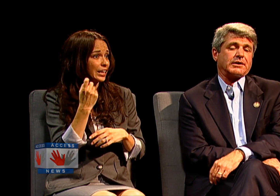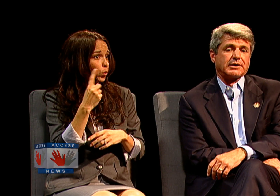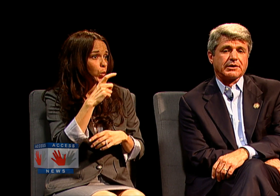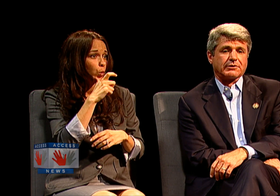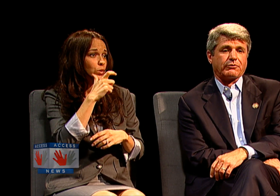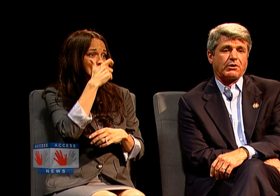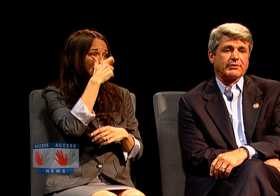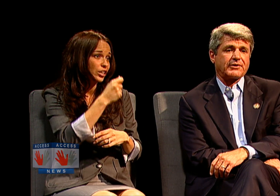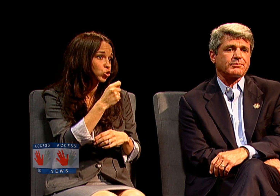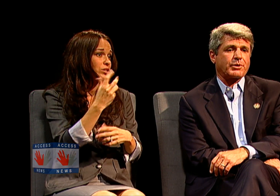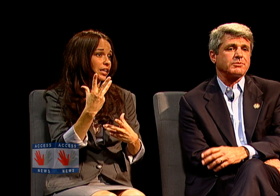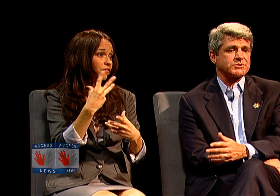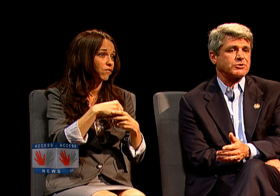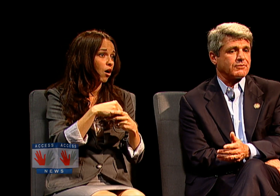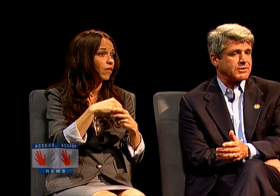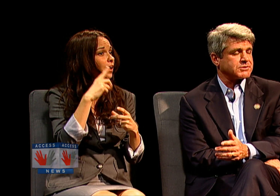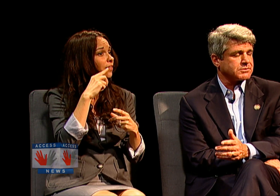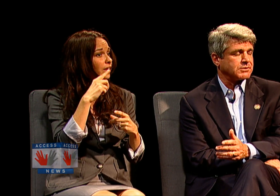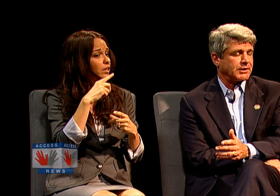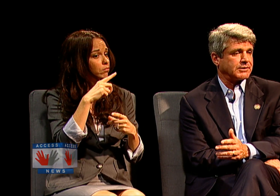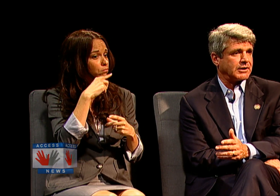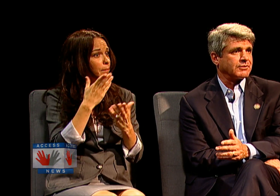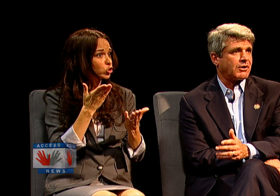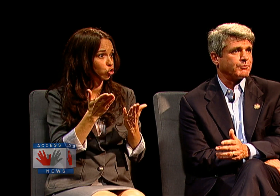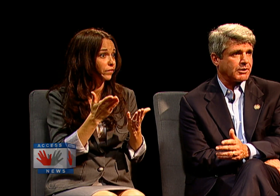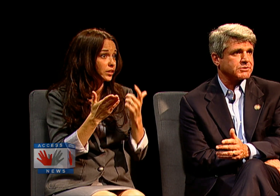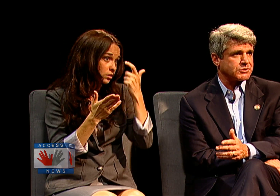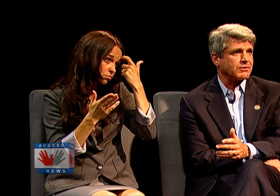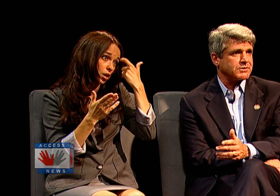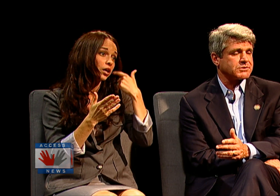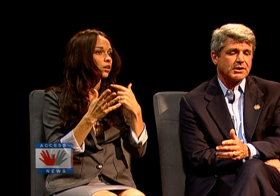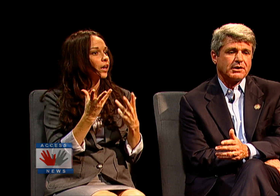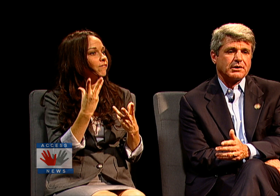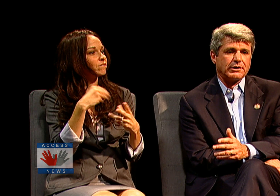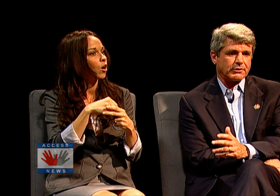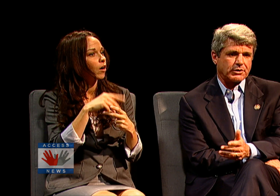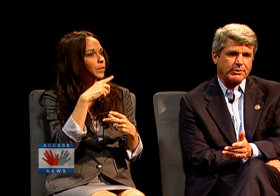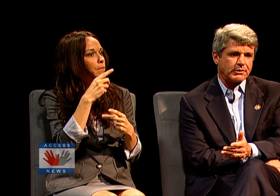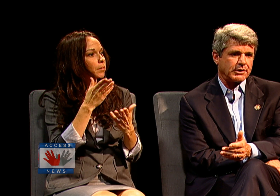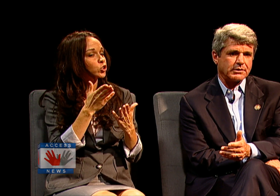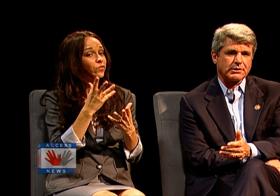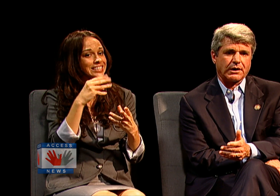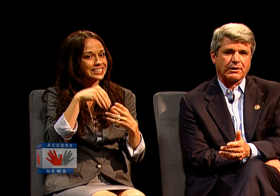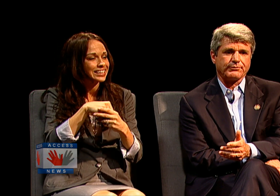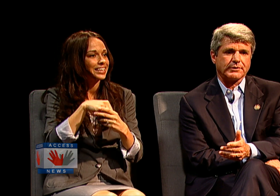IN GETTING INVOLVED, I THINK, PUBLIC SERVICE. GETTING INVOLVED IN PUBLIC SERVICE, IN YOUR COMMUNITY.